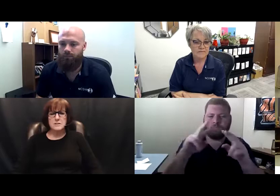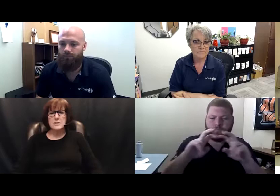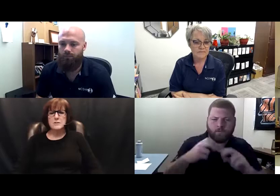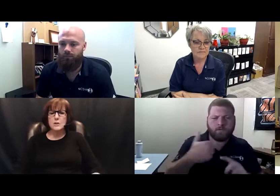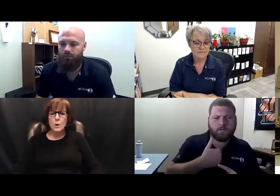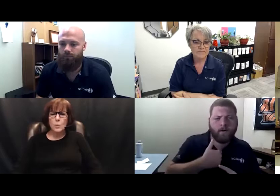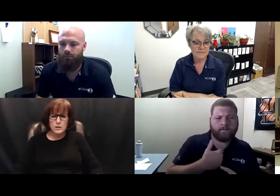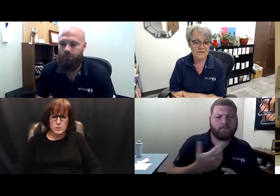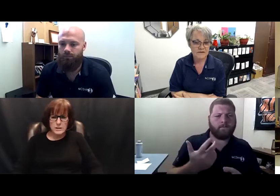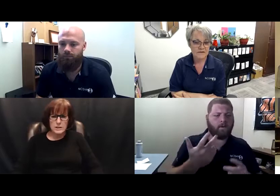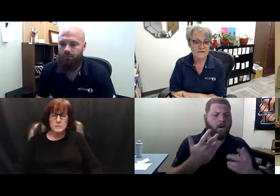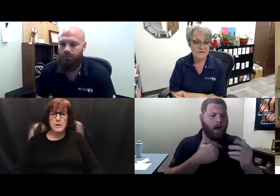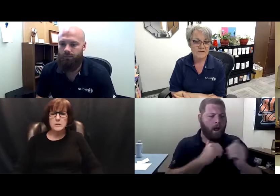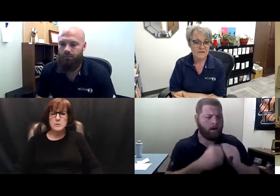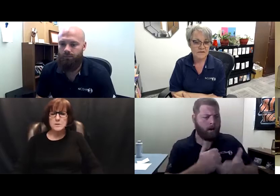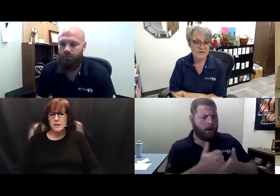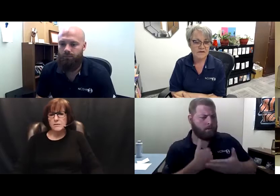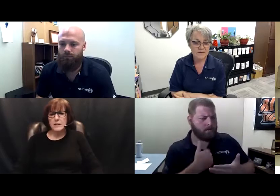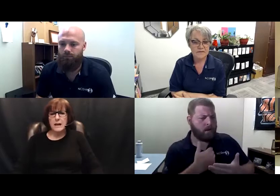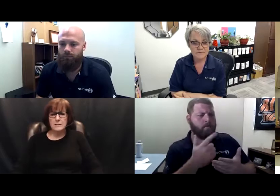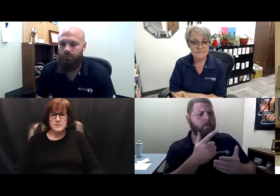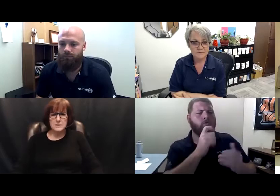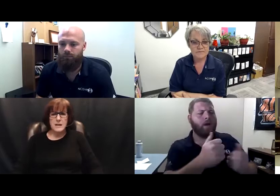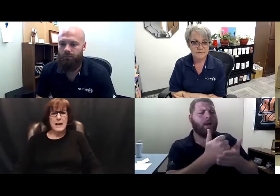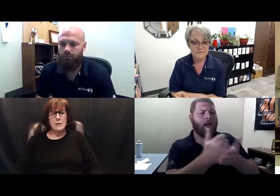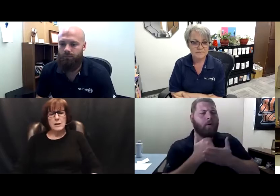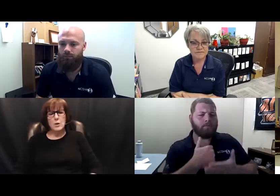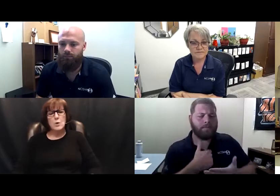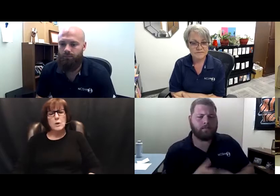to know what you need. Maybe do a self analysis who can